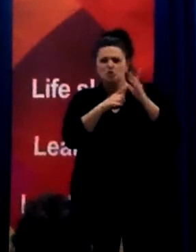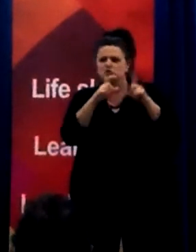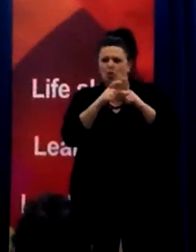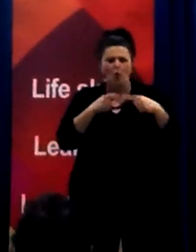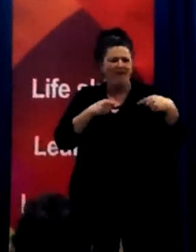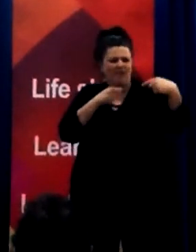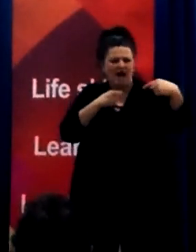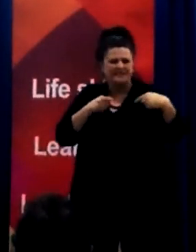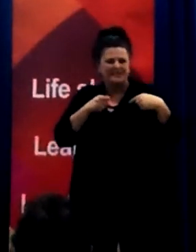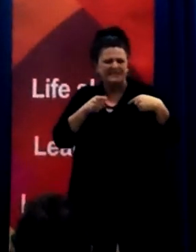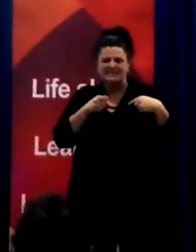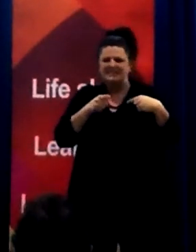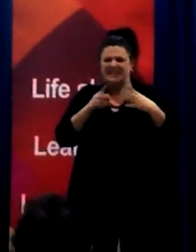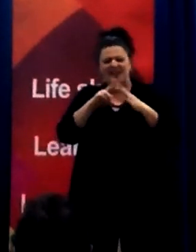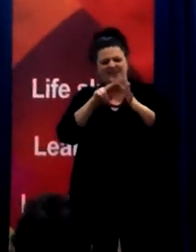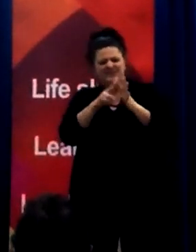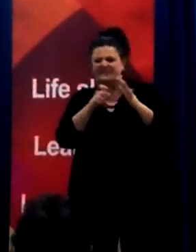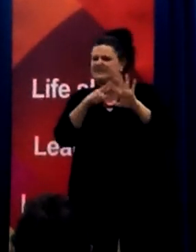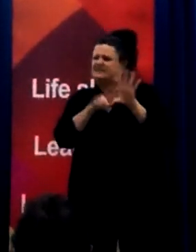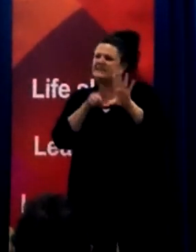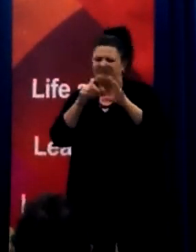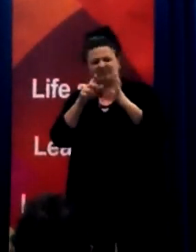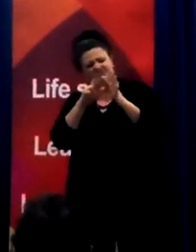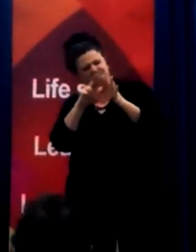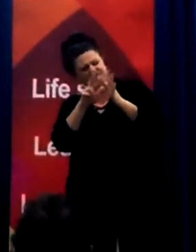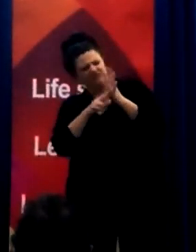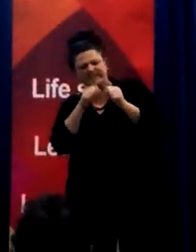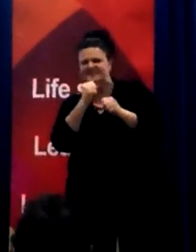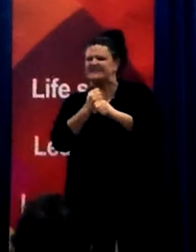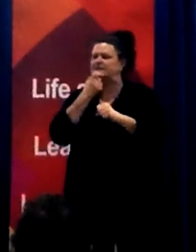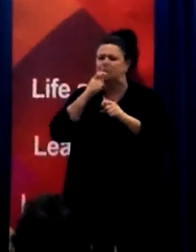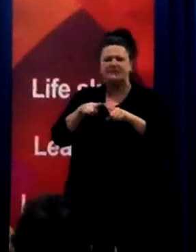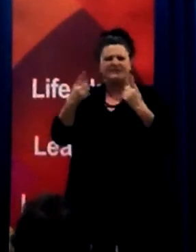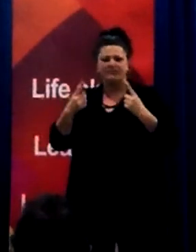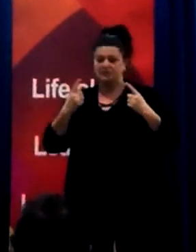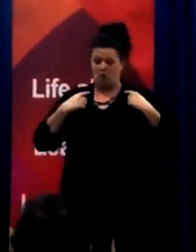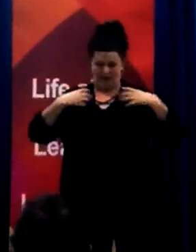I use a long sword with a blunted end, wear a helmet and body armour of course.